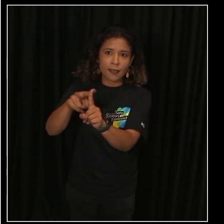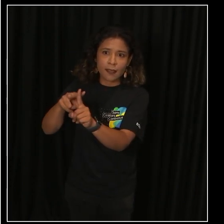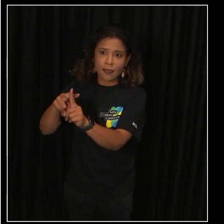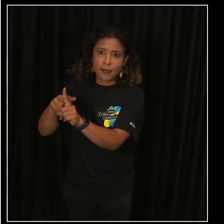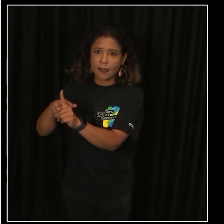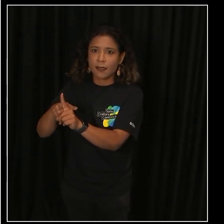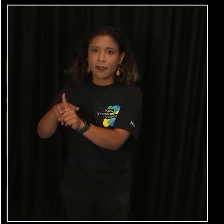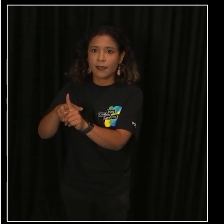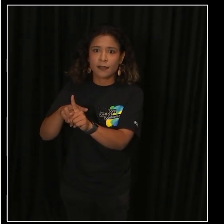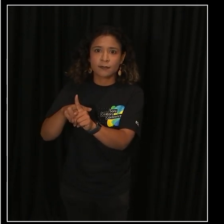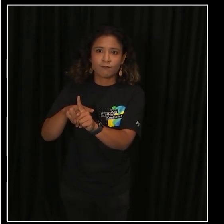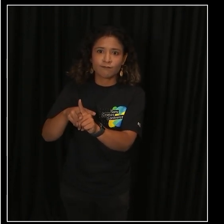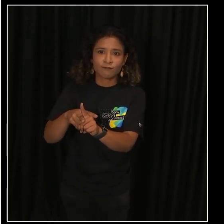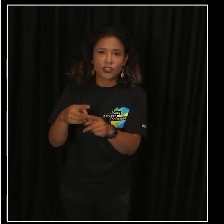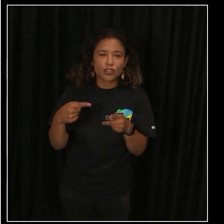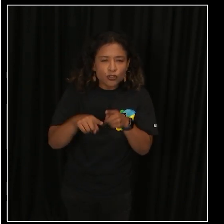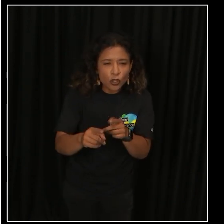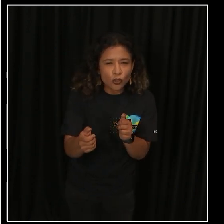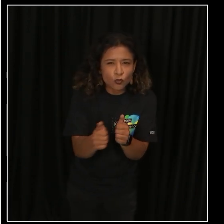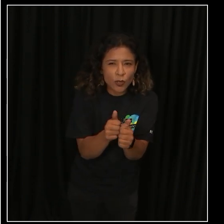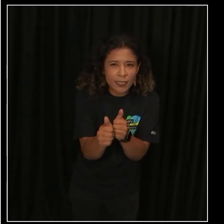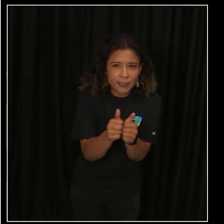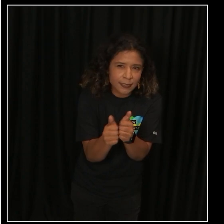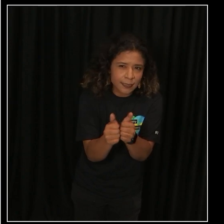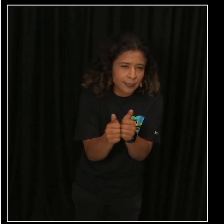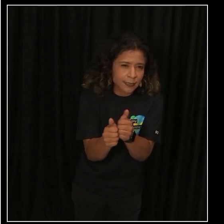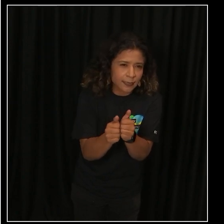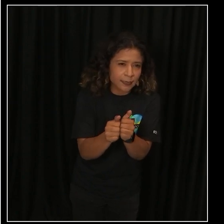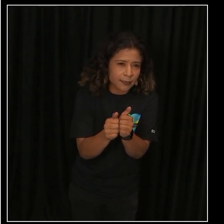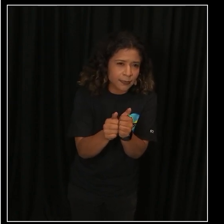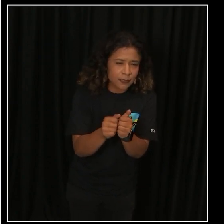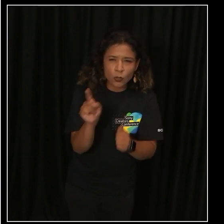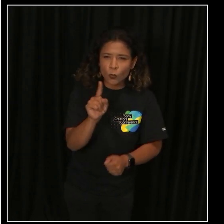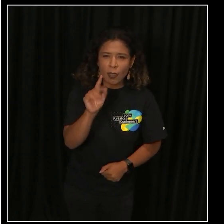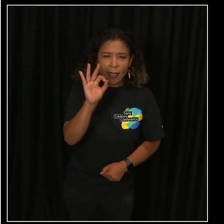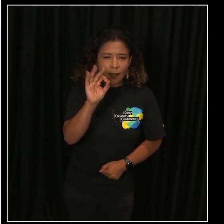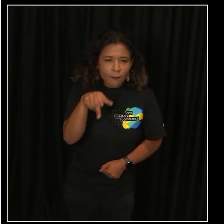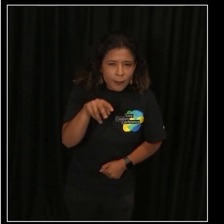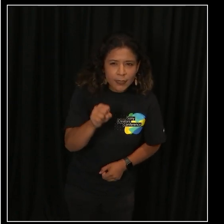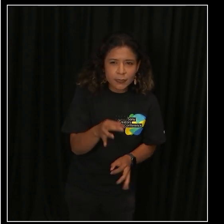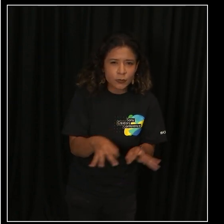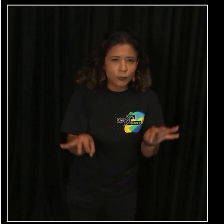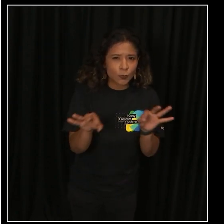where FPS is a highest priority, this dicision reduce the perfomance